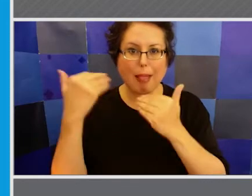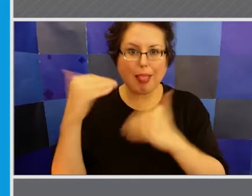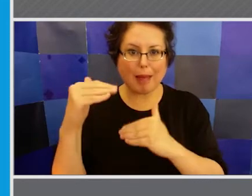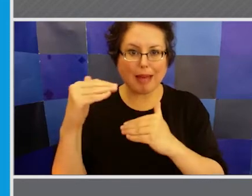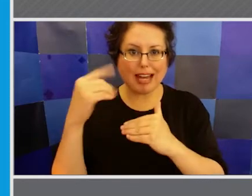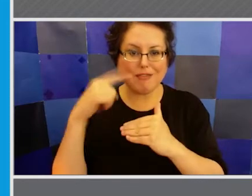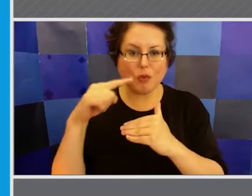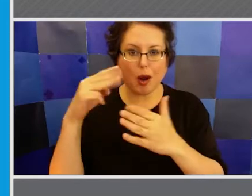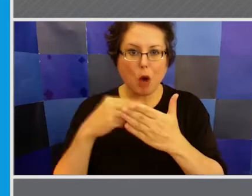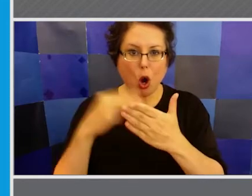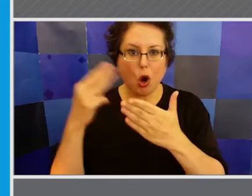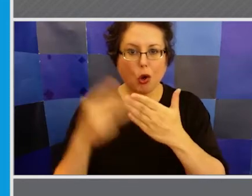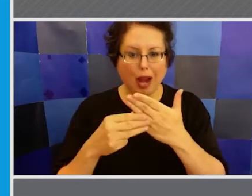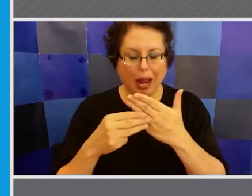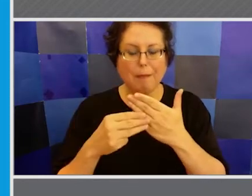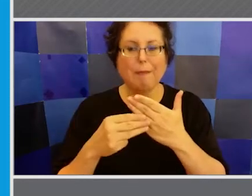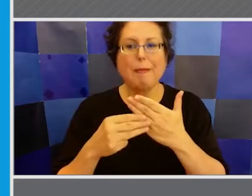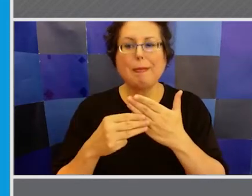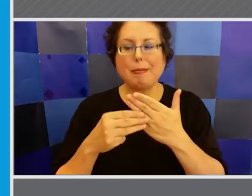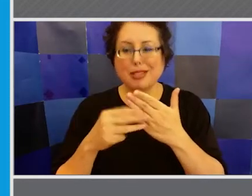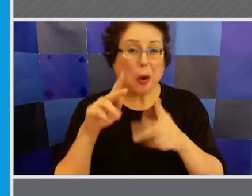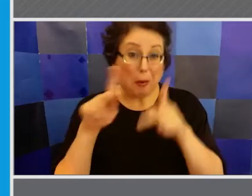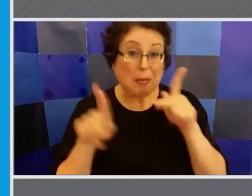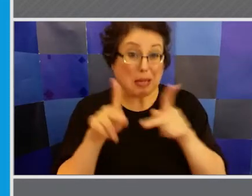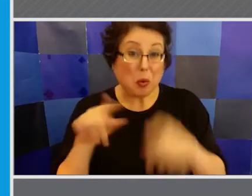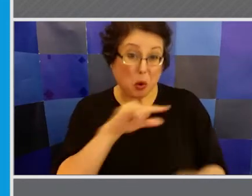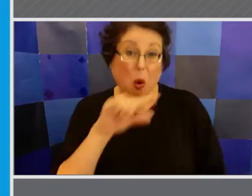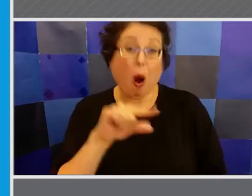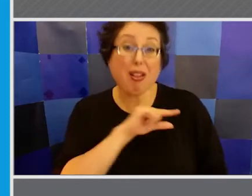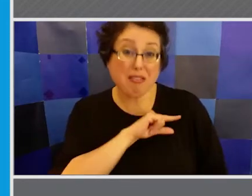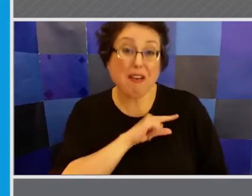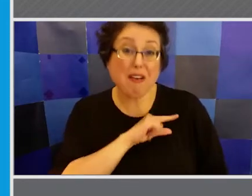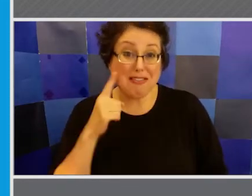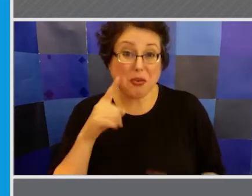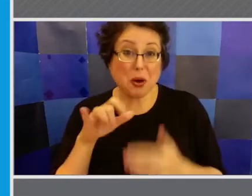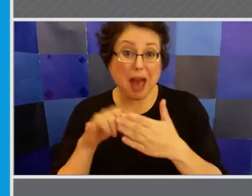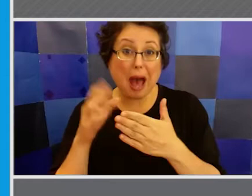who avail themselves of the program are qualified, and you have to be low to moderate income